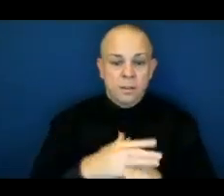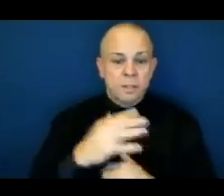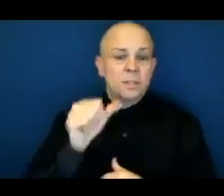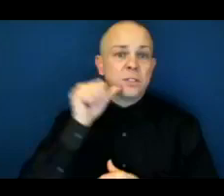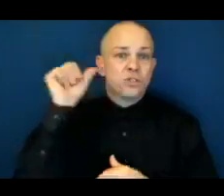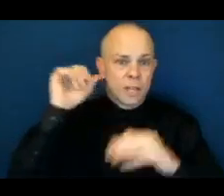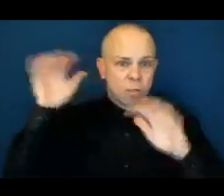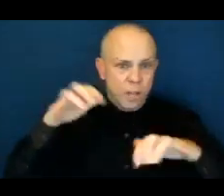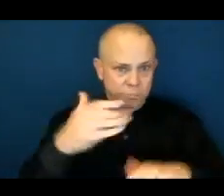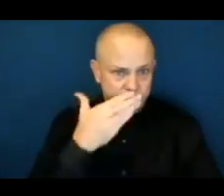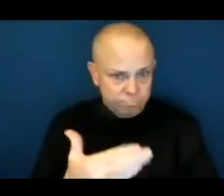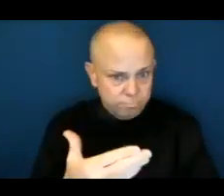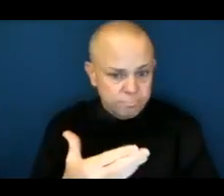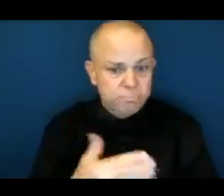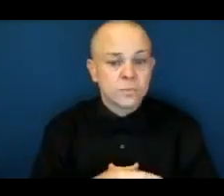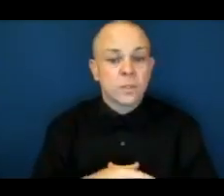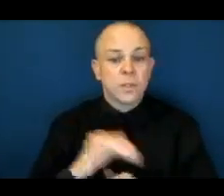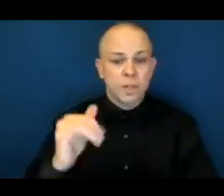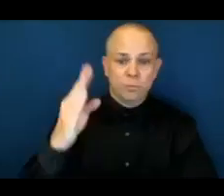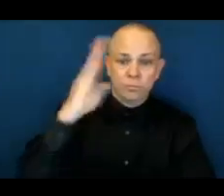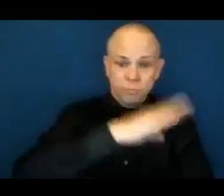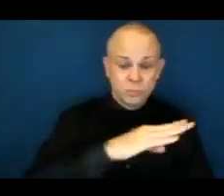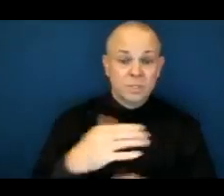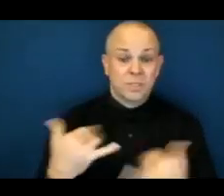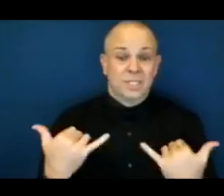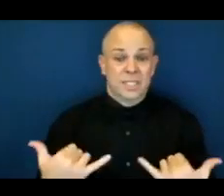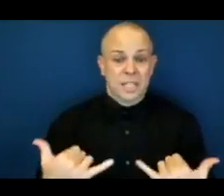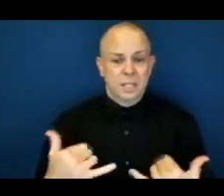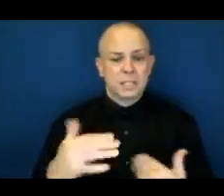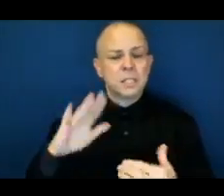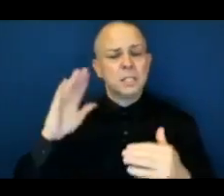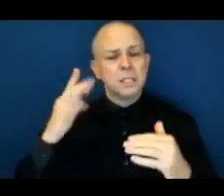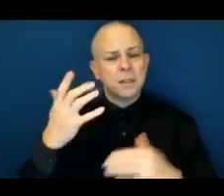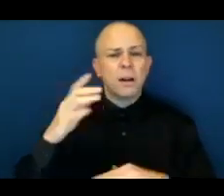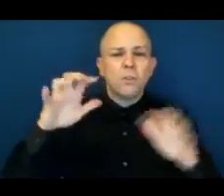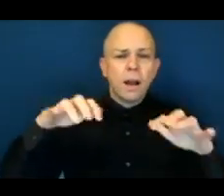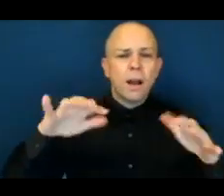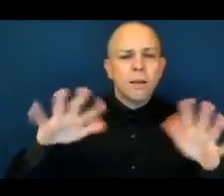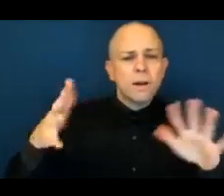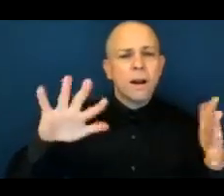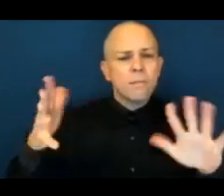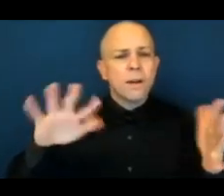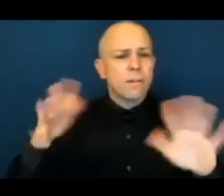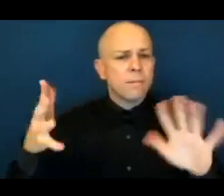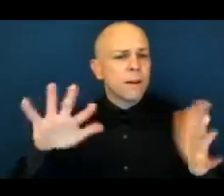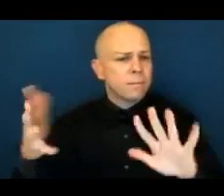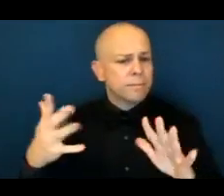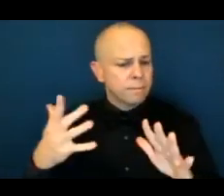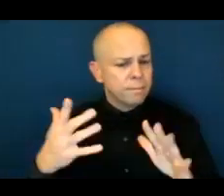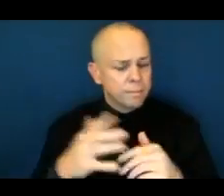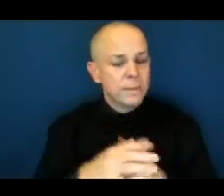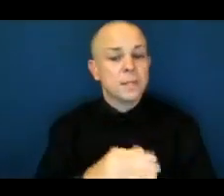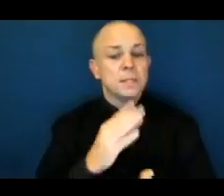today it's uh been off and on throughout the day of received moisture and so with the winds and everything